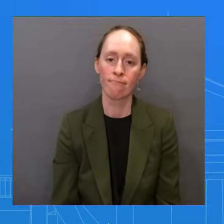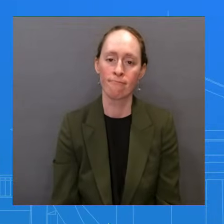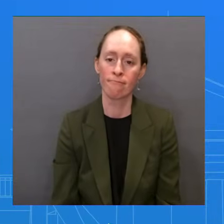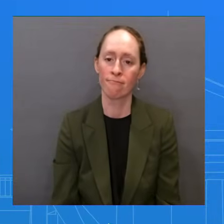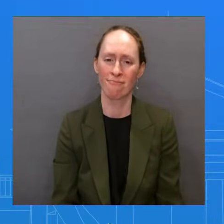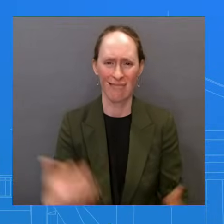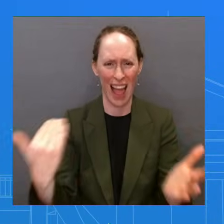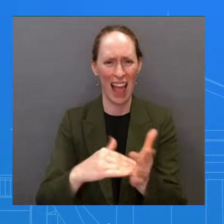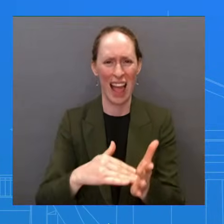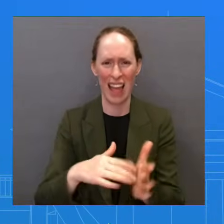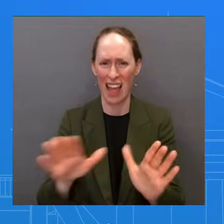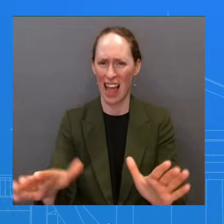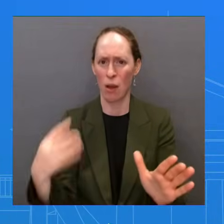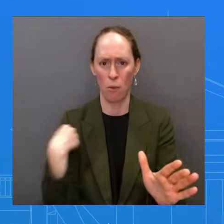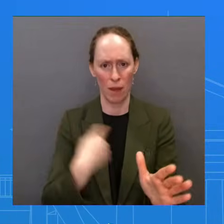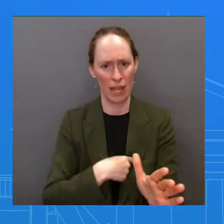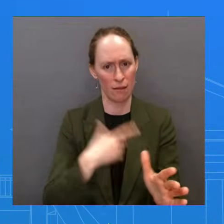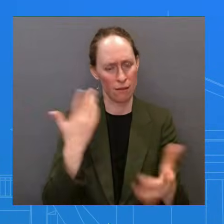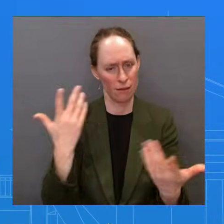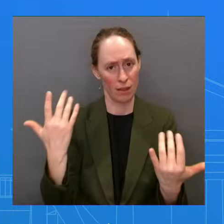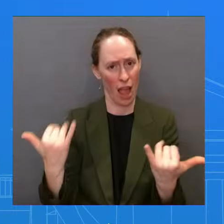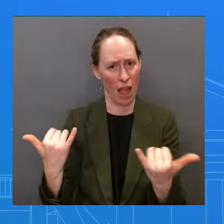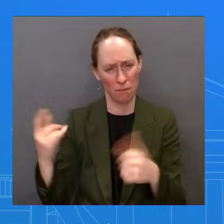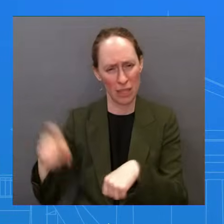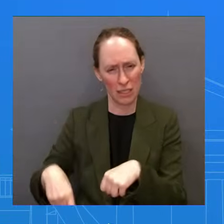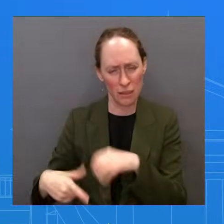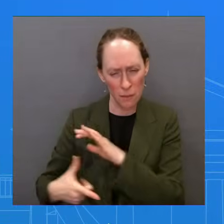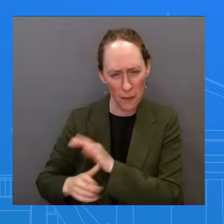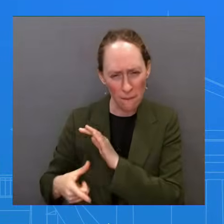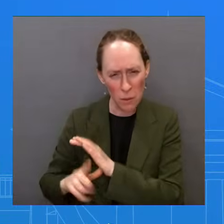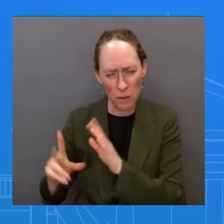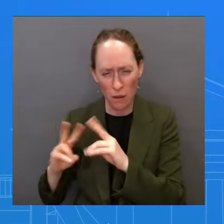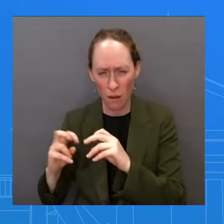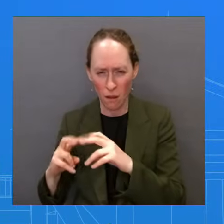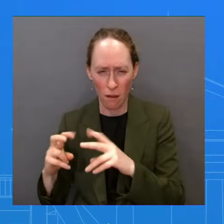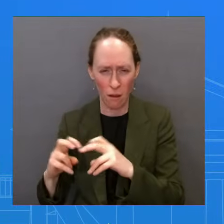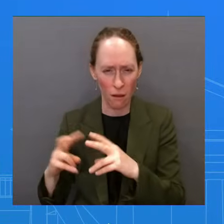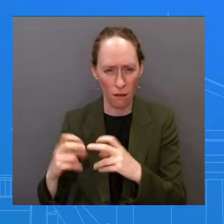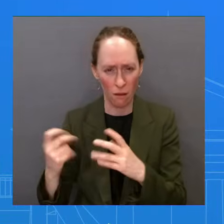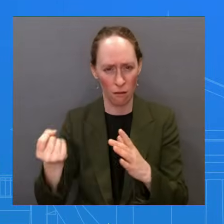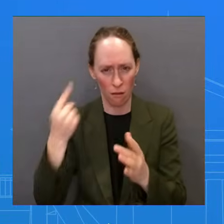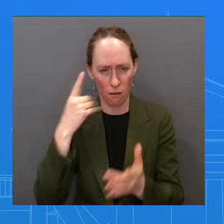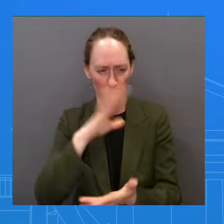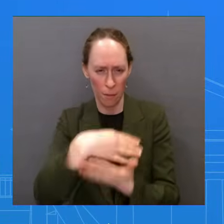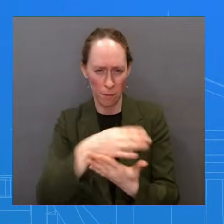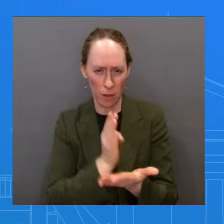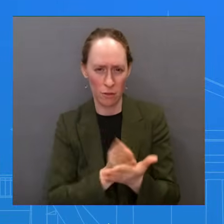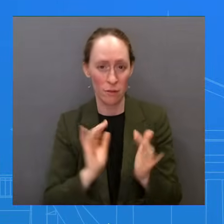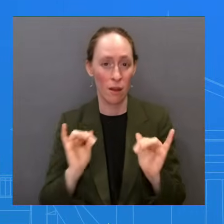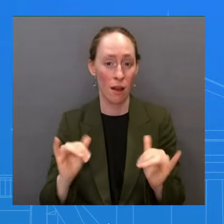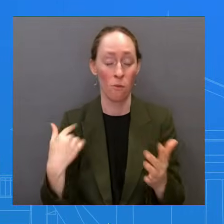And we've been very clear and also criticizing their budget, as I did at the top here.